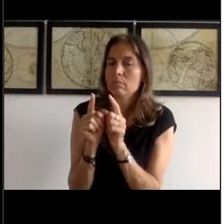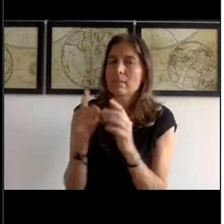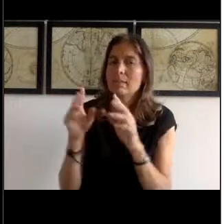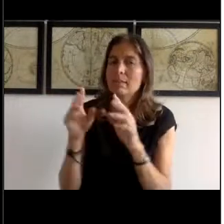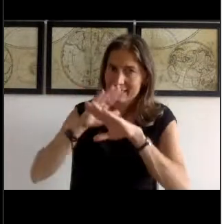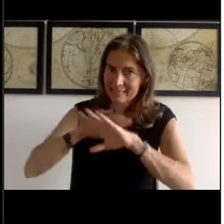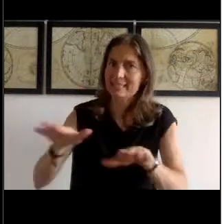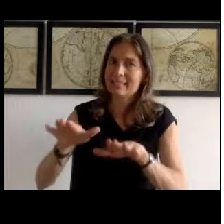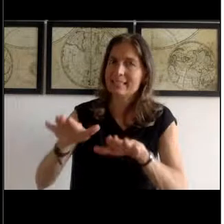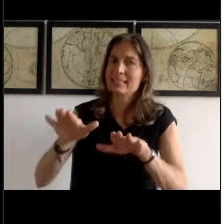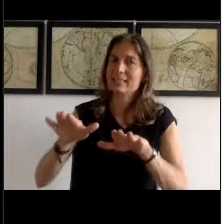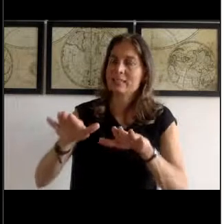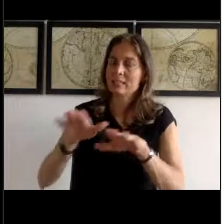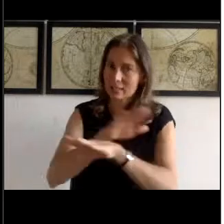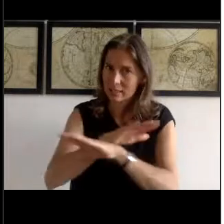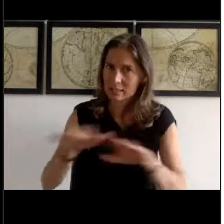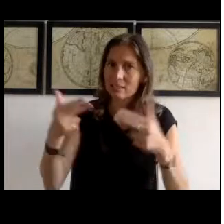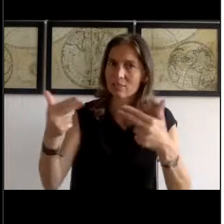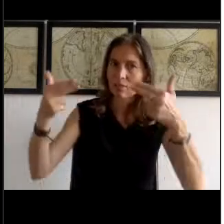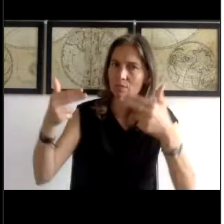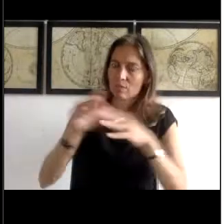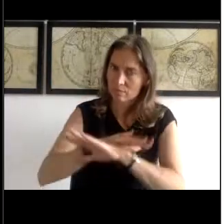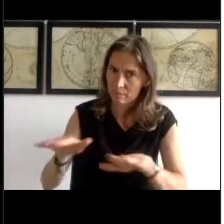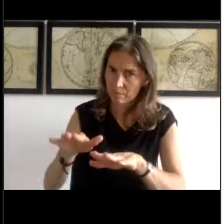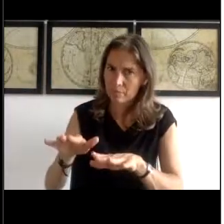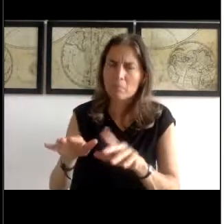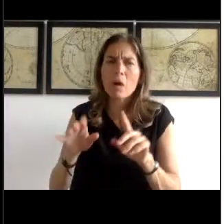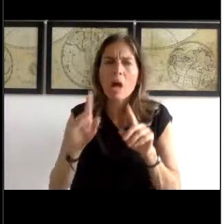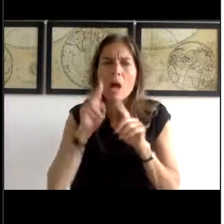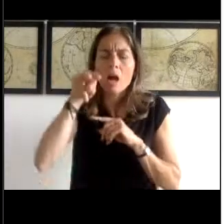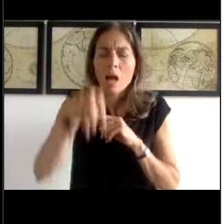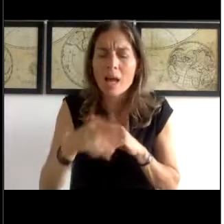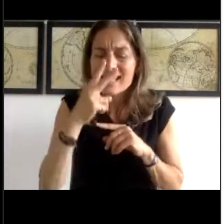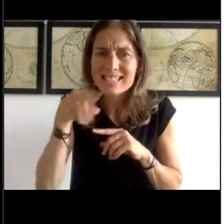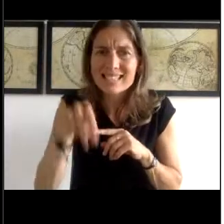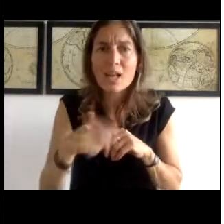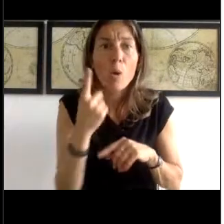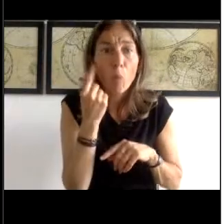providing daily assistance rather than having one of.